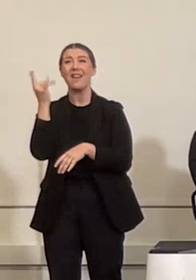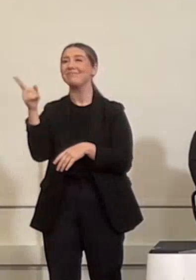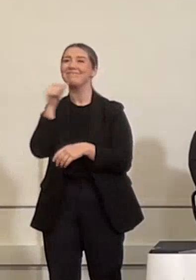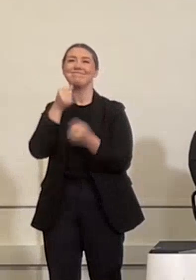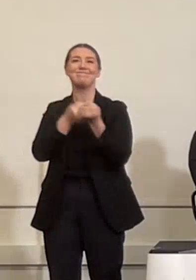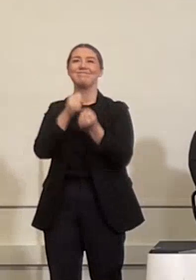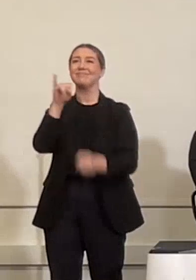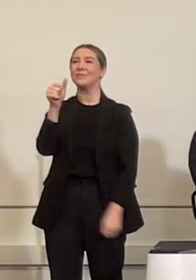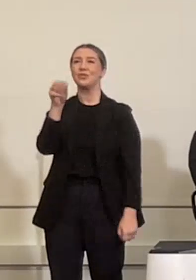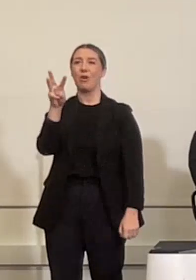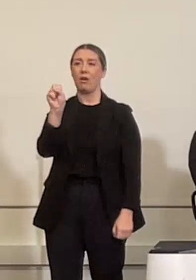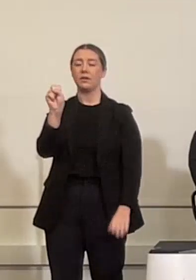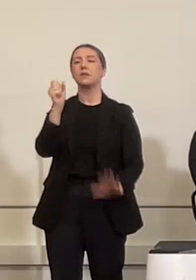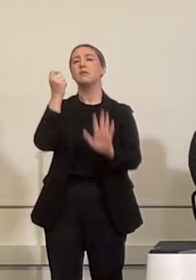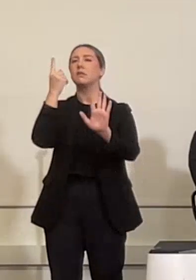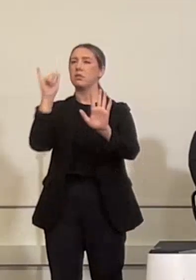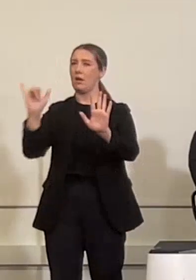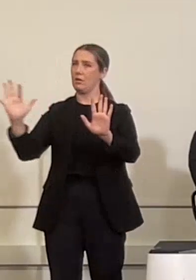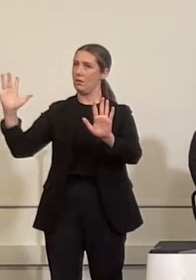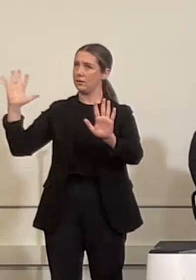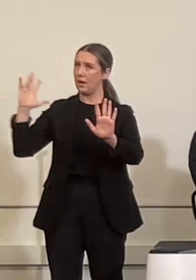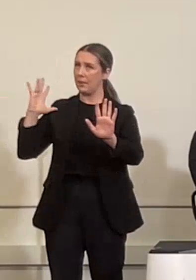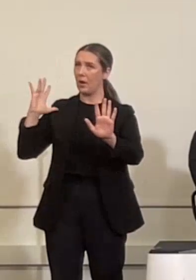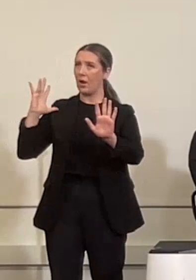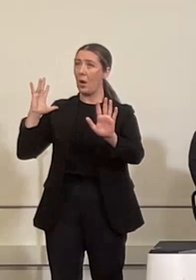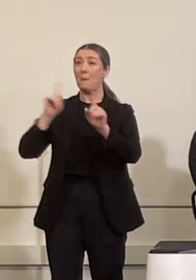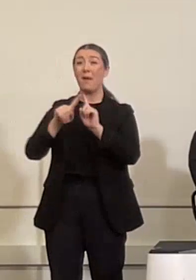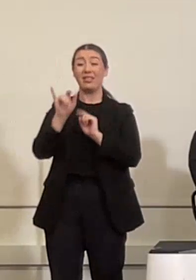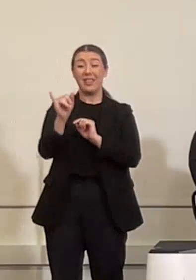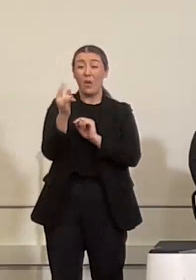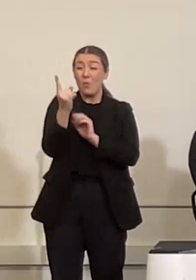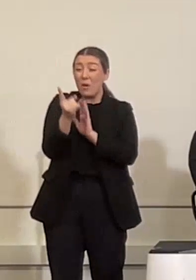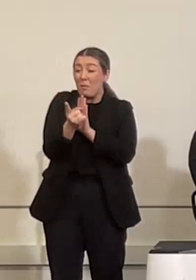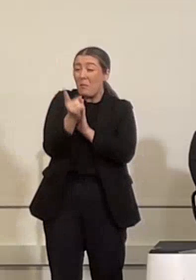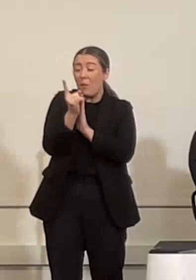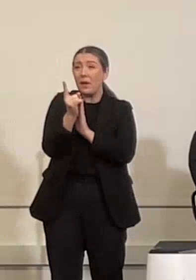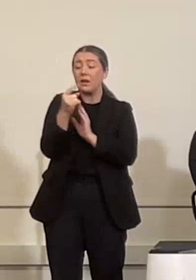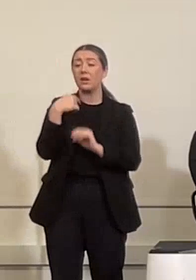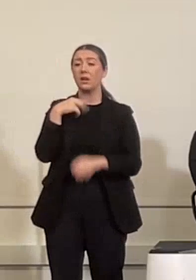That was a long time ago. But also like in that one moment, my perspective as a